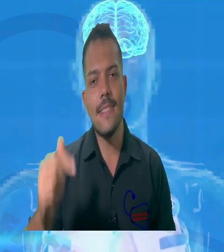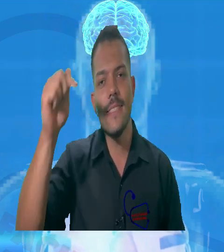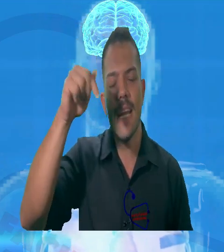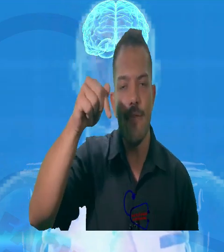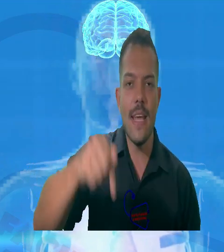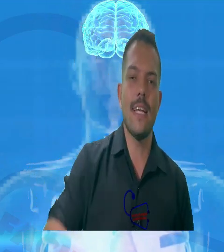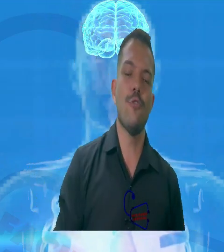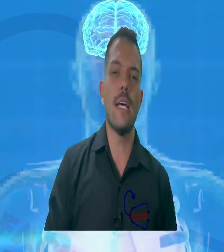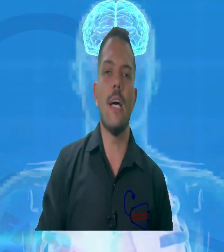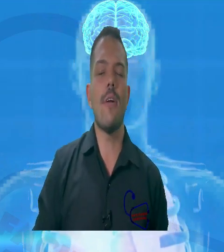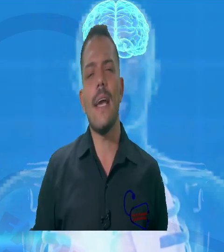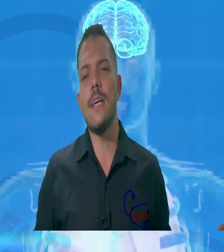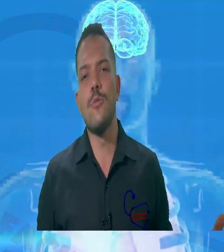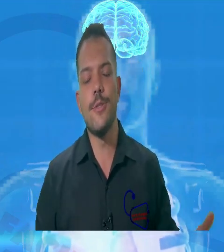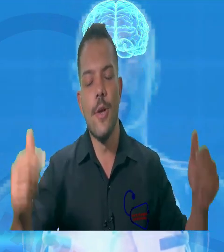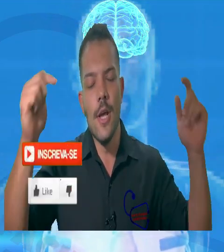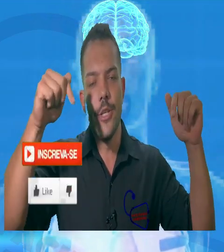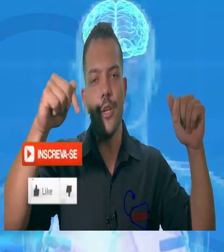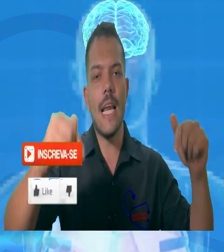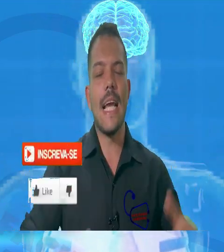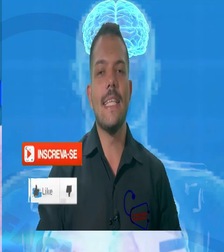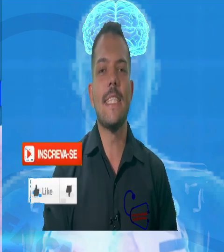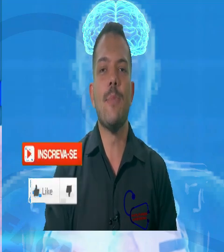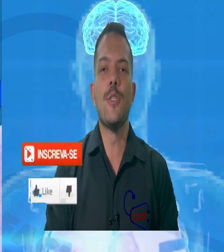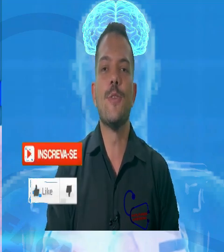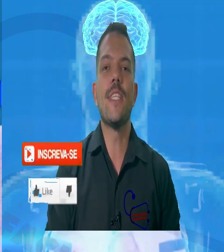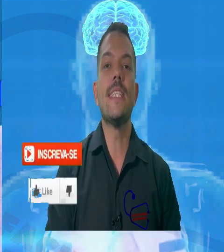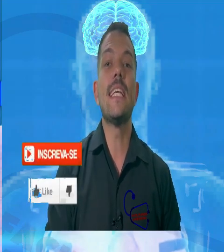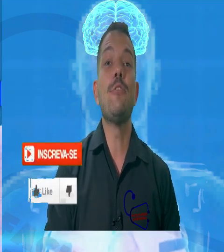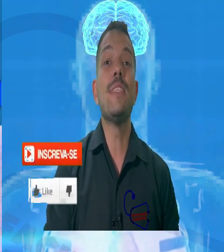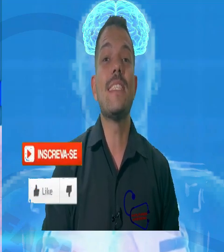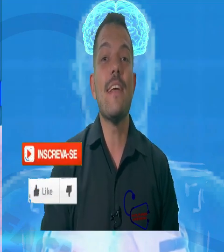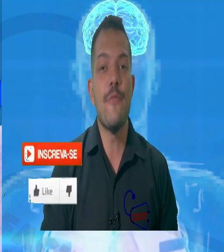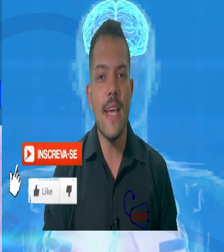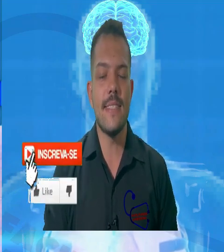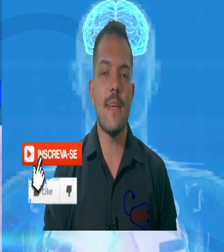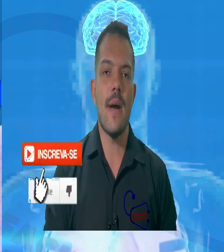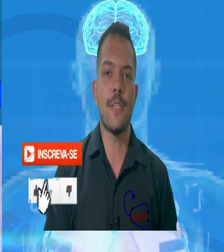subscribe here to the channel, which is free, just click on this little button written subscribe down of the